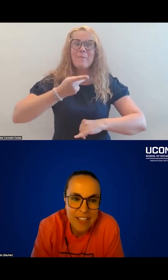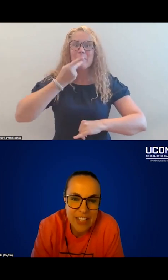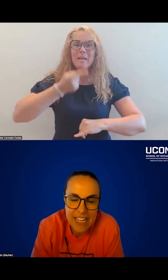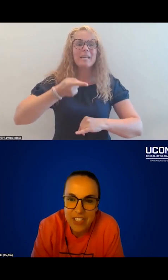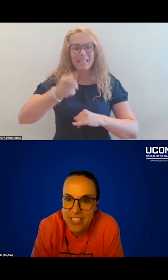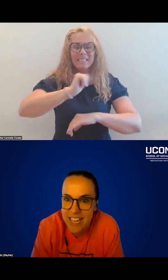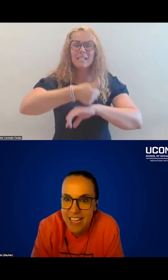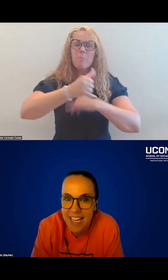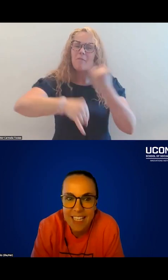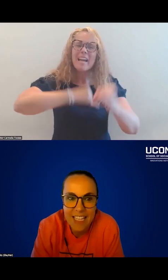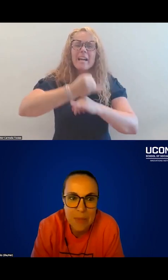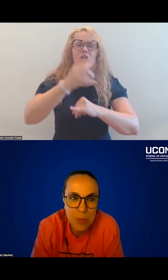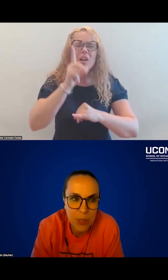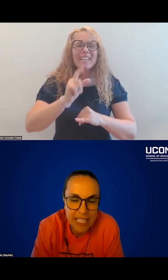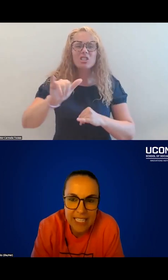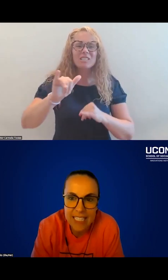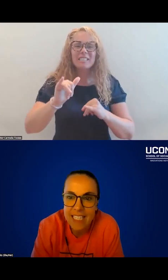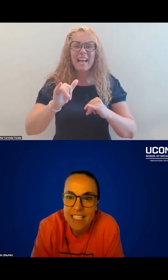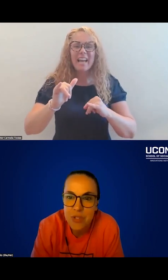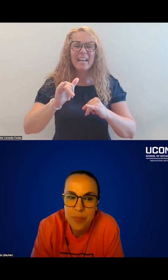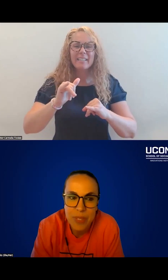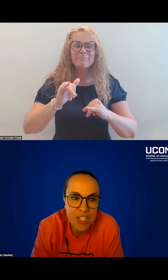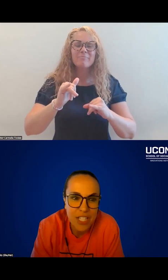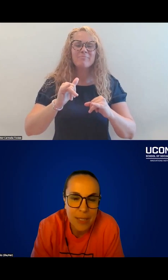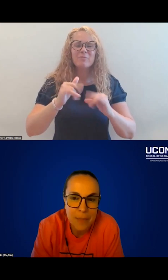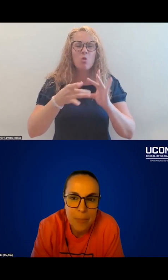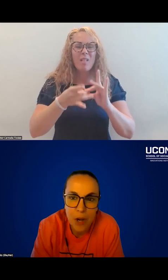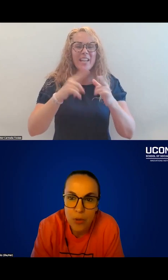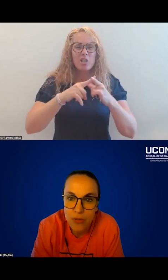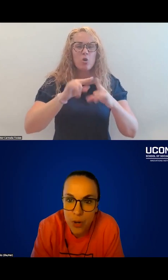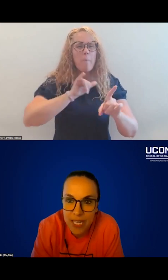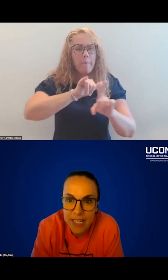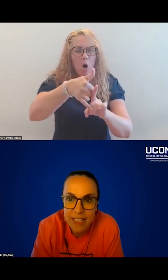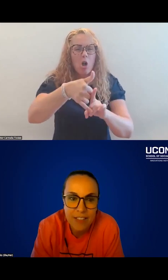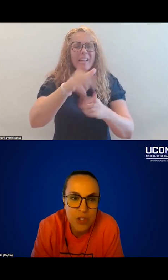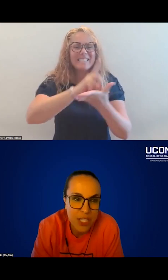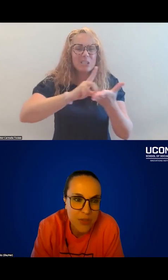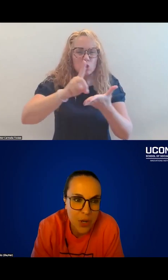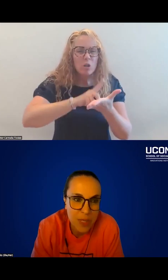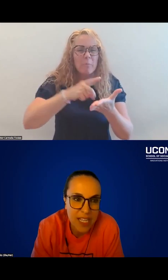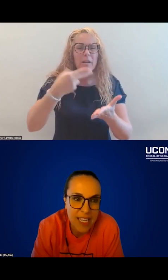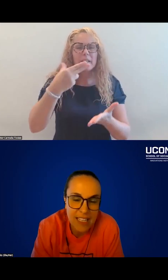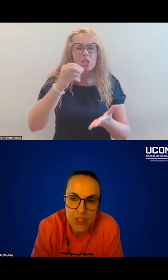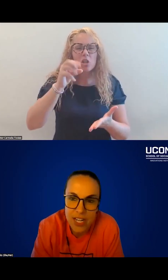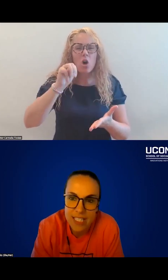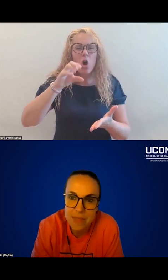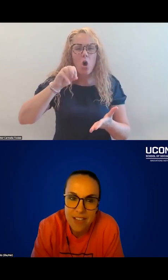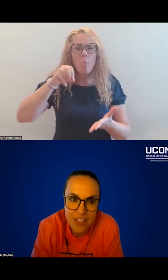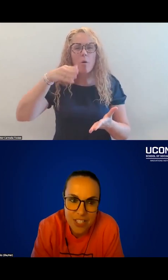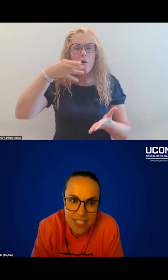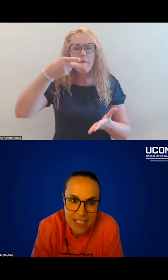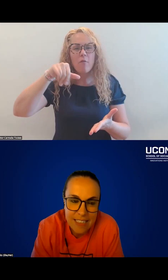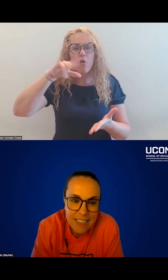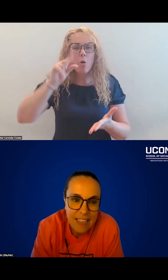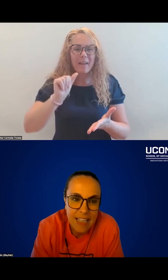INTERNATIONAL DAY AGAINST BULLYING, DISCRIMINATION, HOMOPHOBIA, AND TRANS-MISOGYNY.